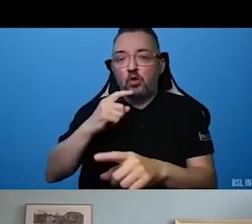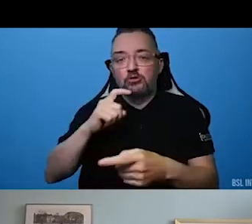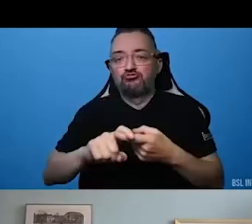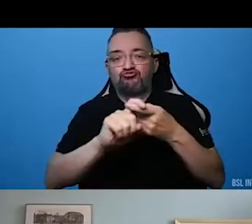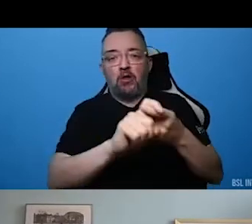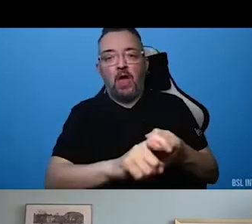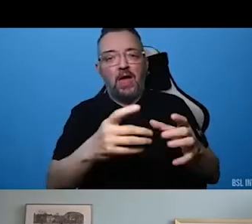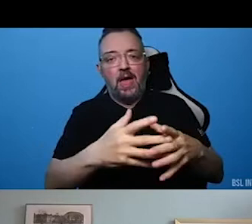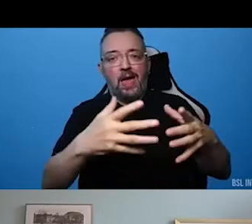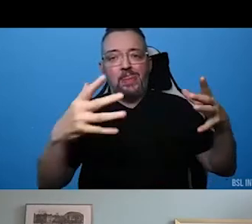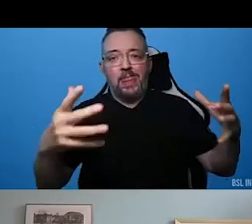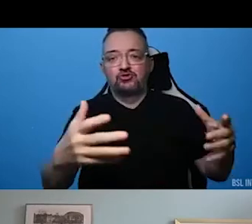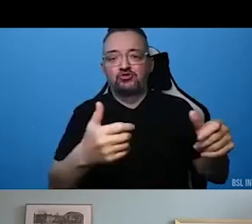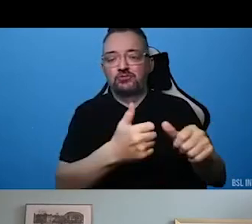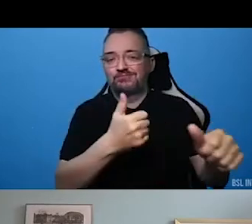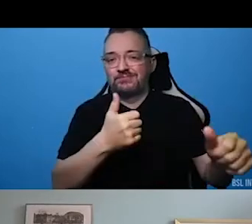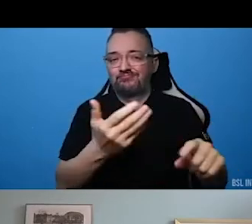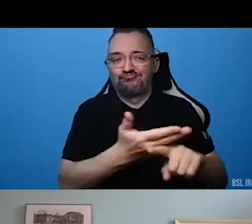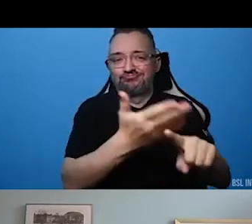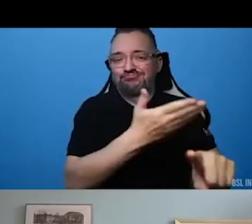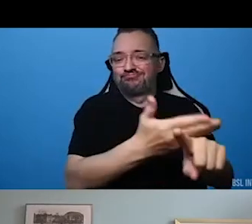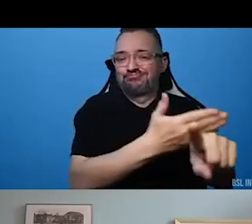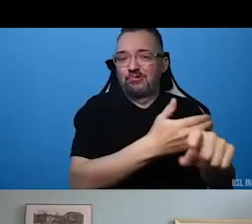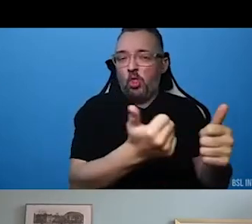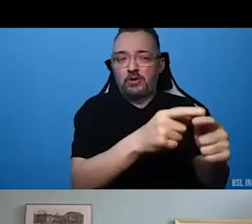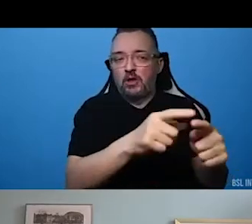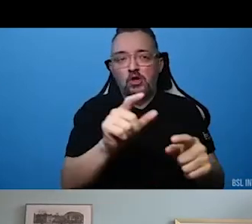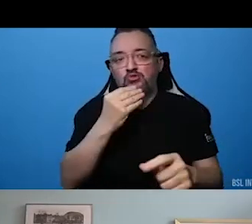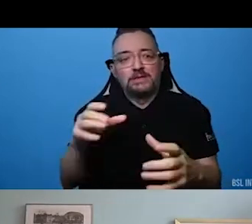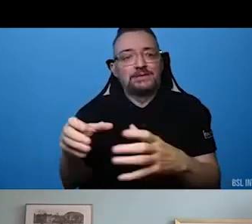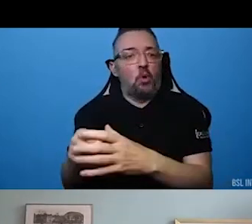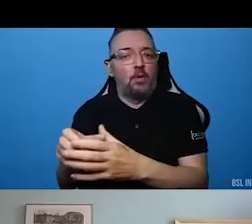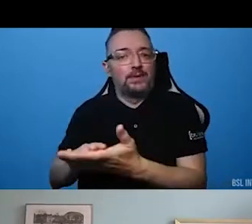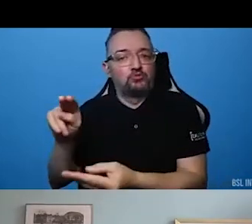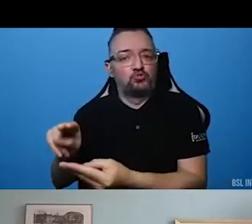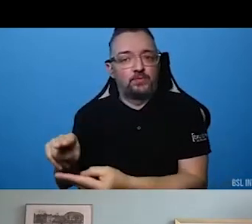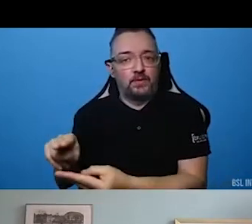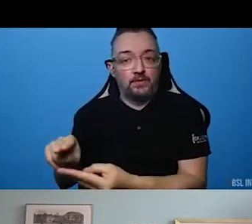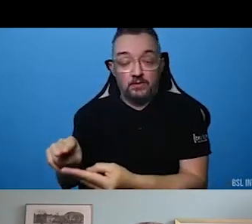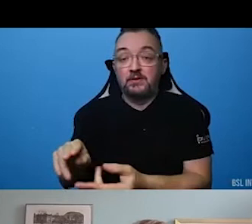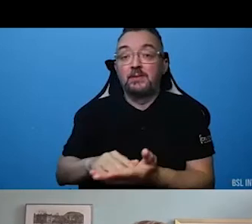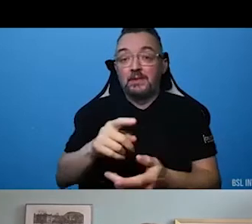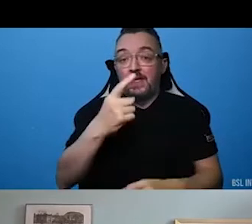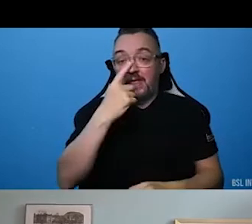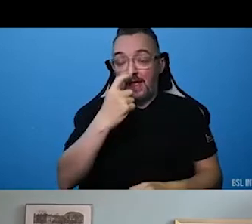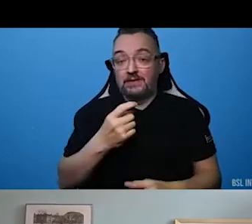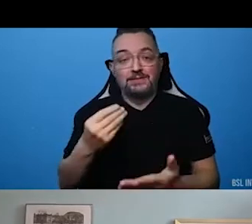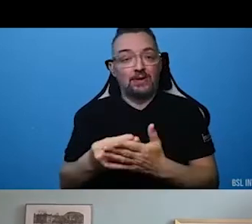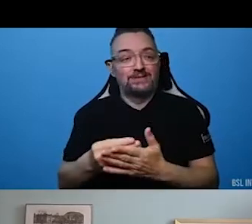larger tobacco cultivators already in place. This meant that they were able to undercut their competition